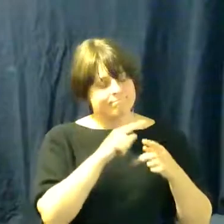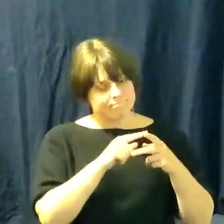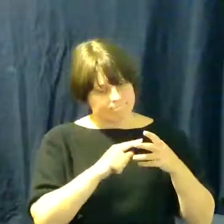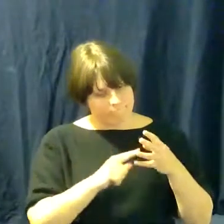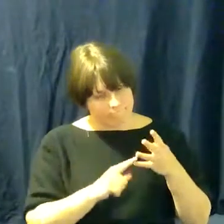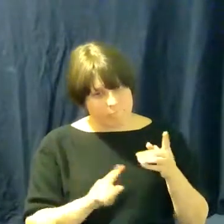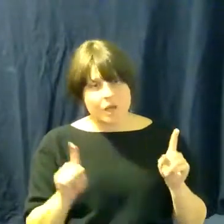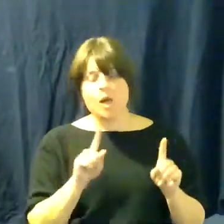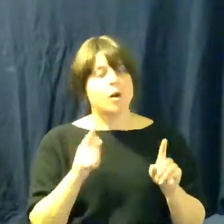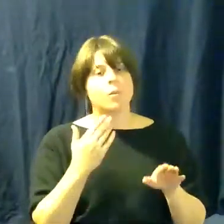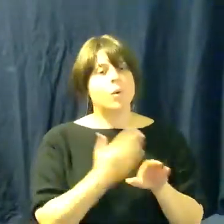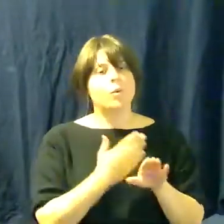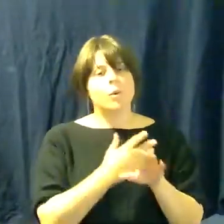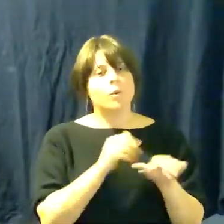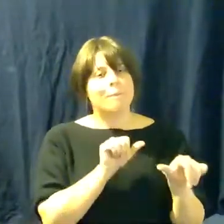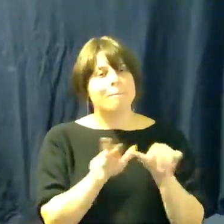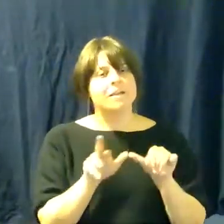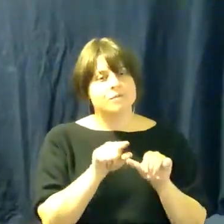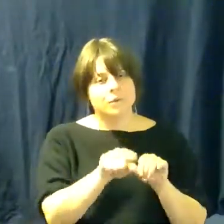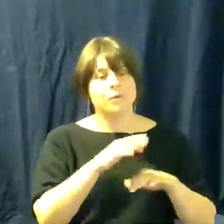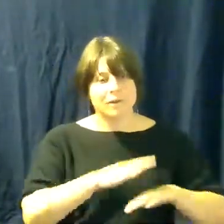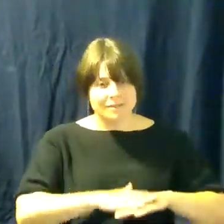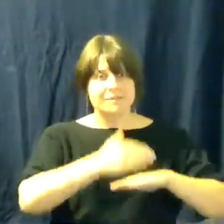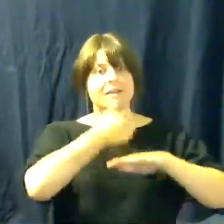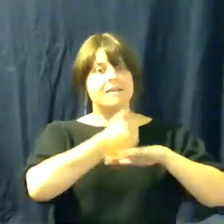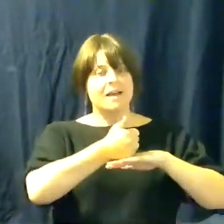, it might be face-to-face. So starting to think about